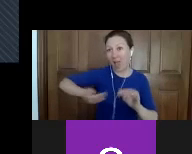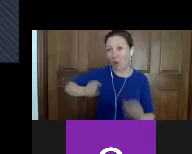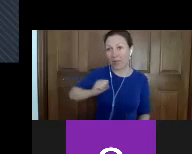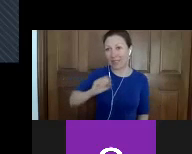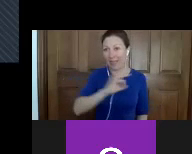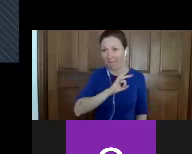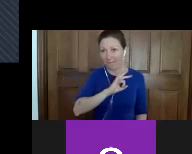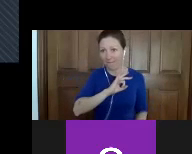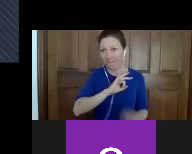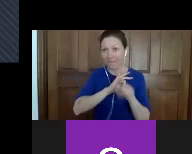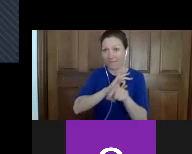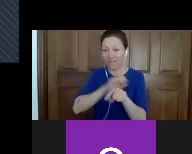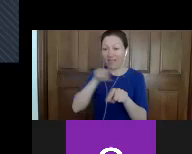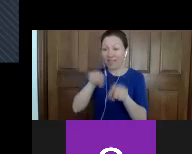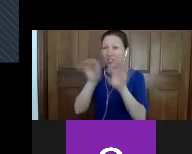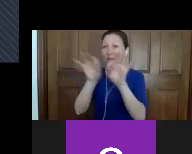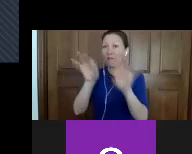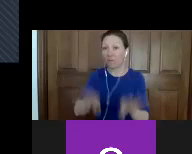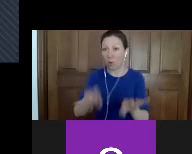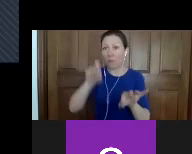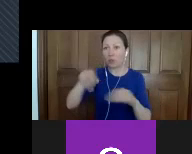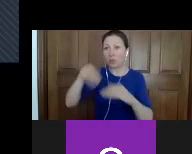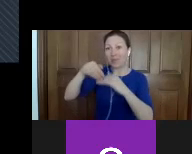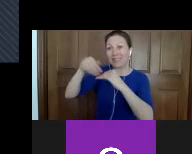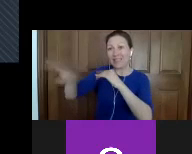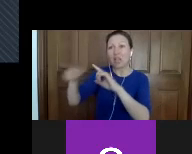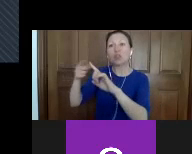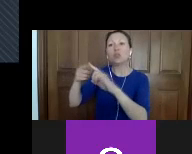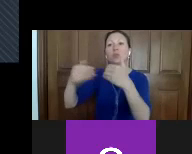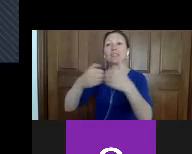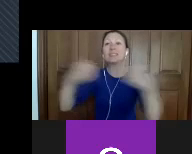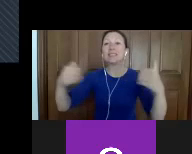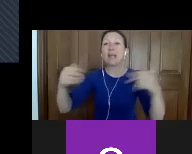separate part of HR, usually the compliance department, and it is kept strictly confidential.